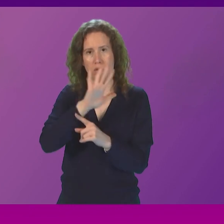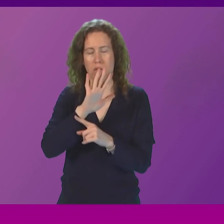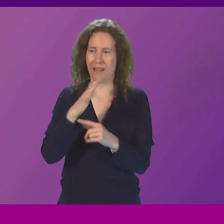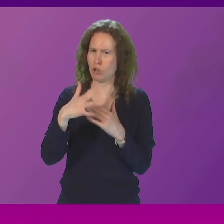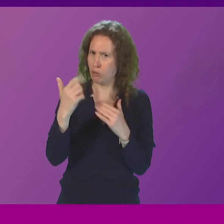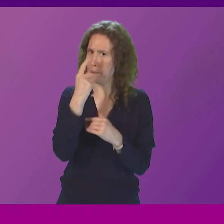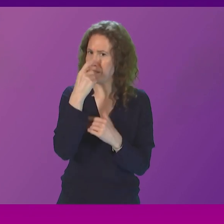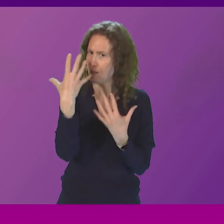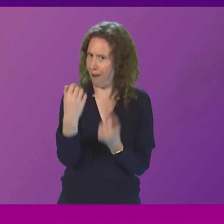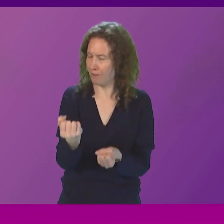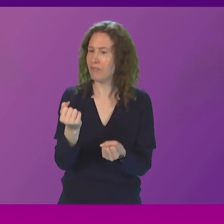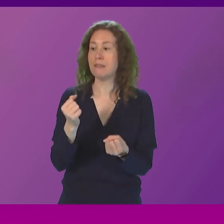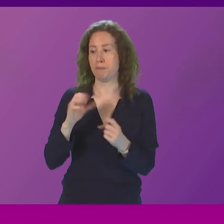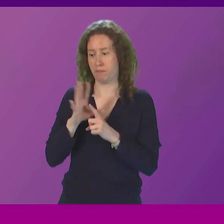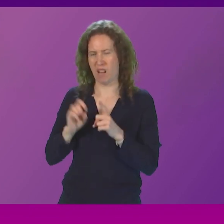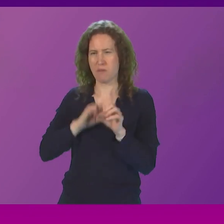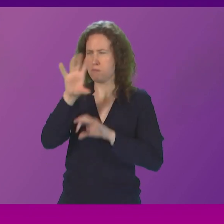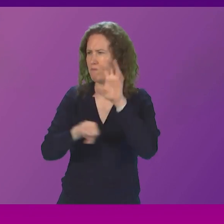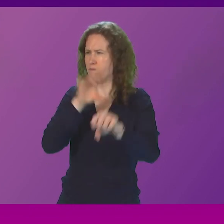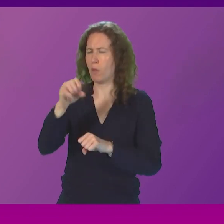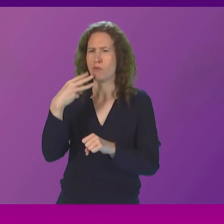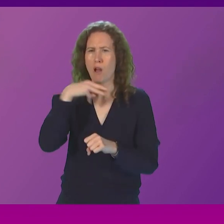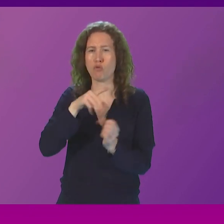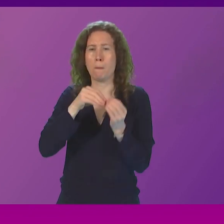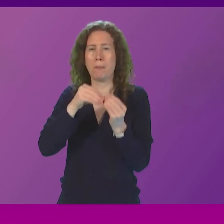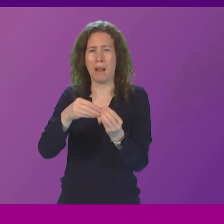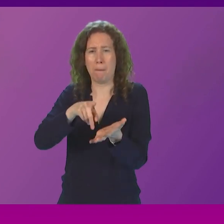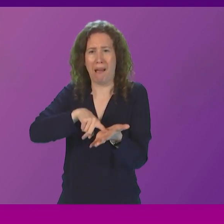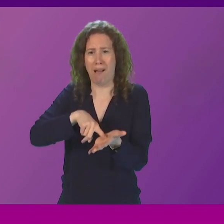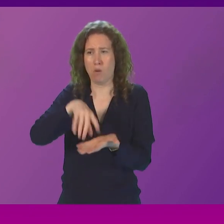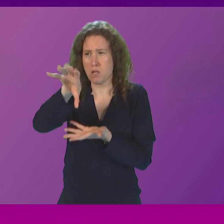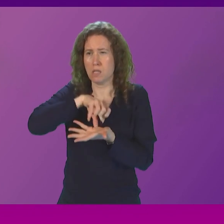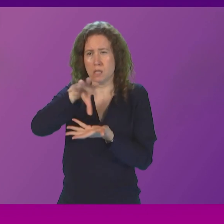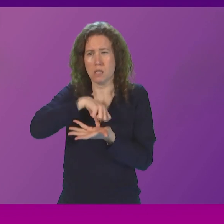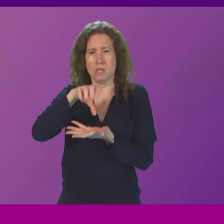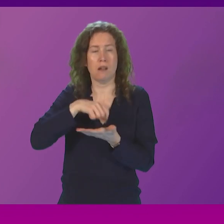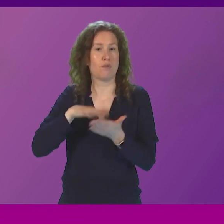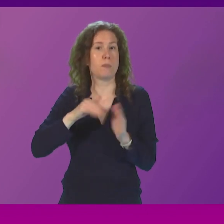The Conservative Party has plundered £300 billion of revenue from the north-east; the